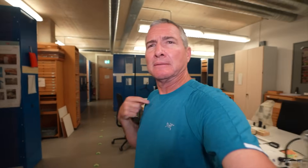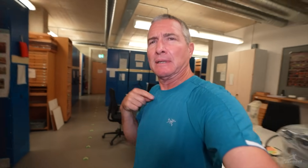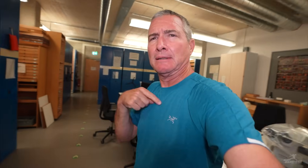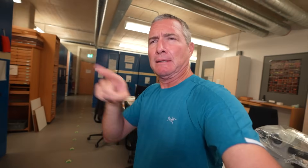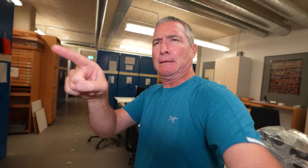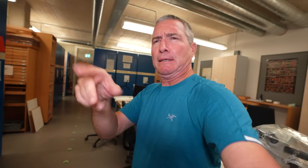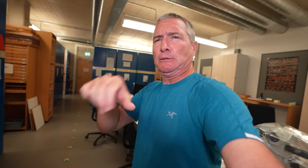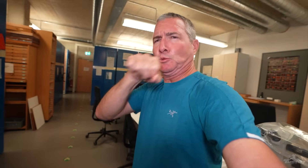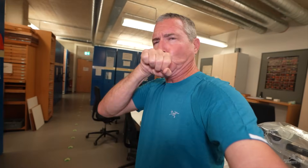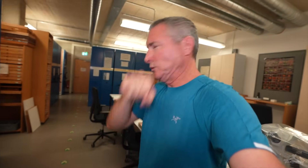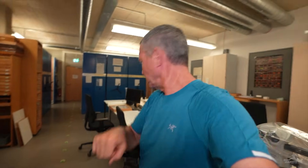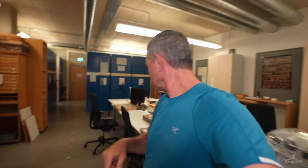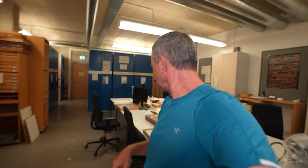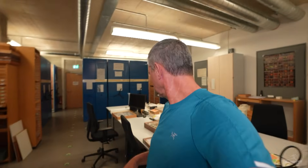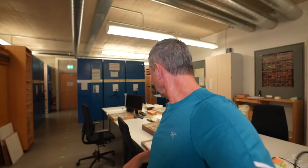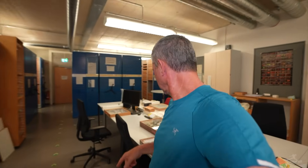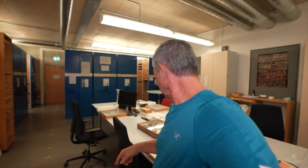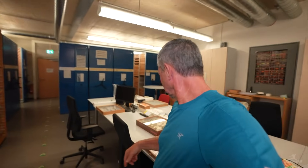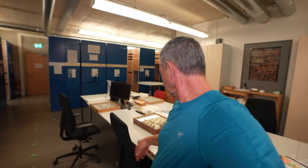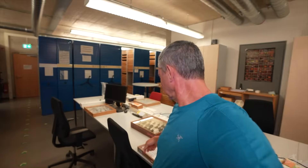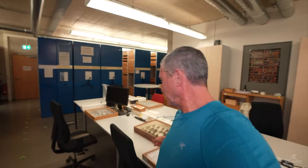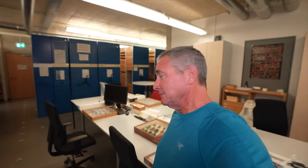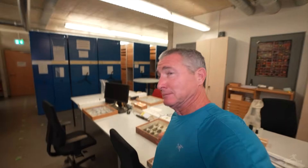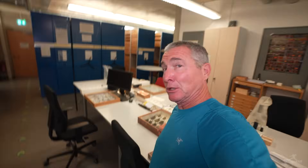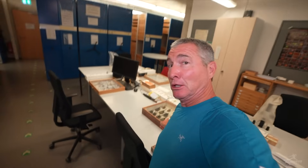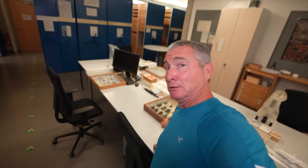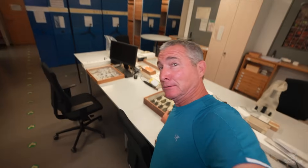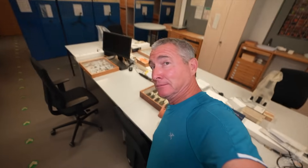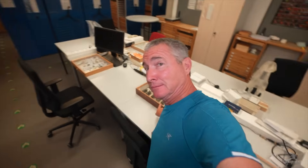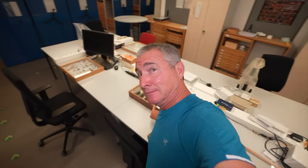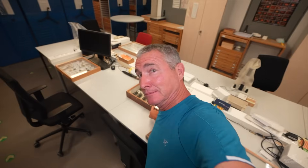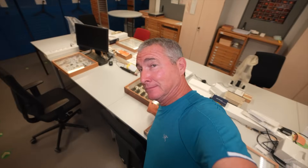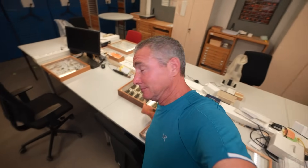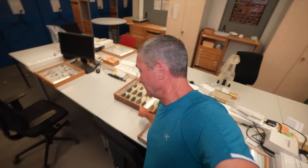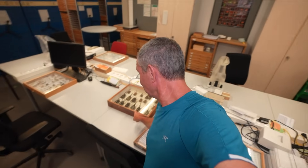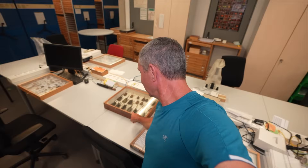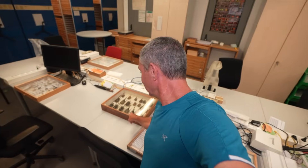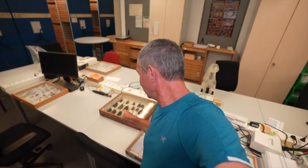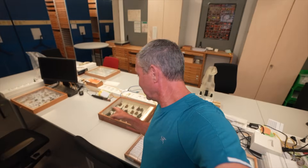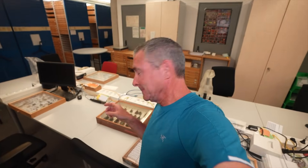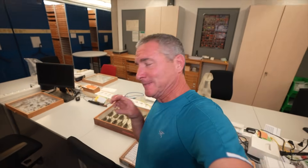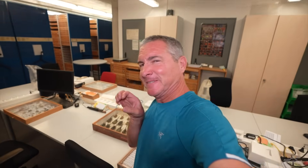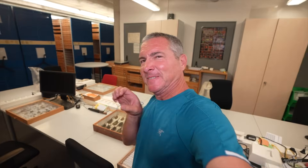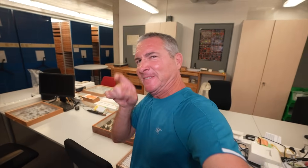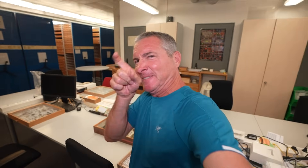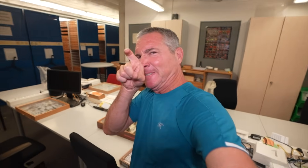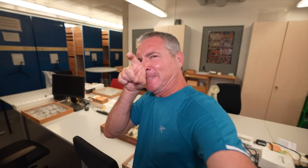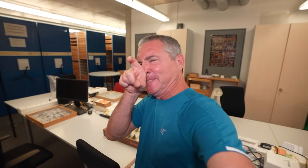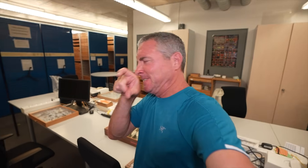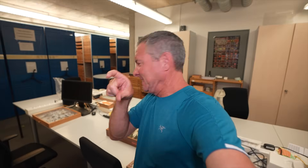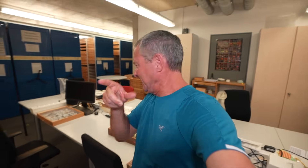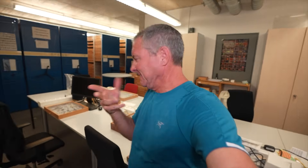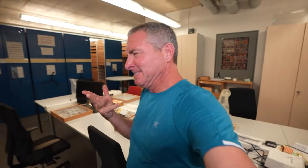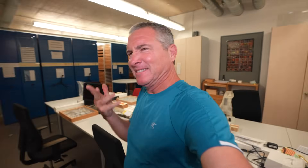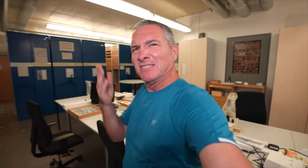I’d like to ask about his love for beetles.